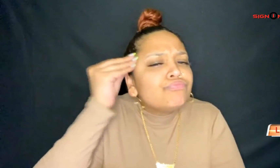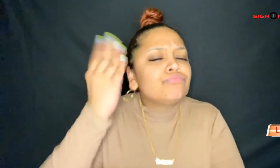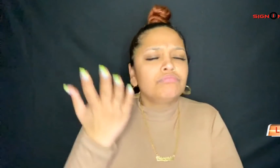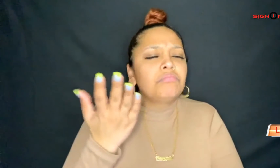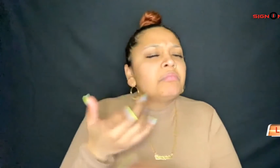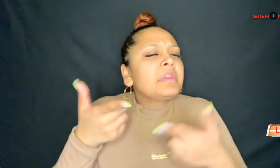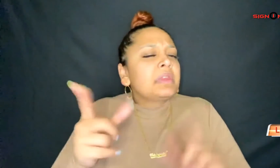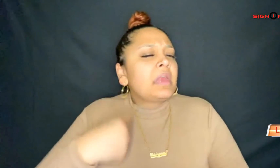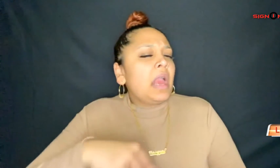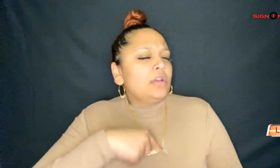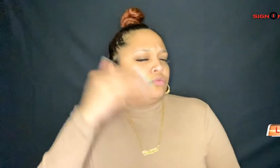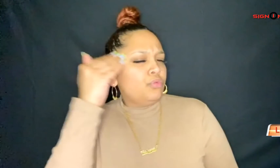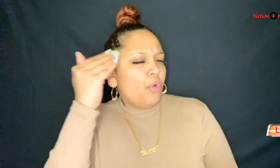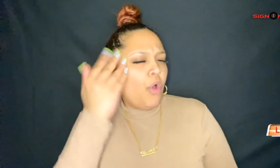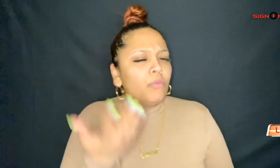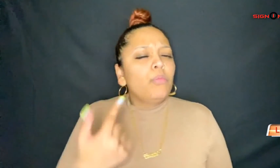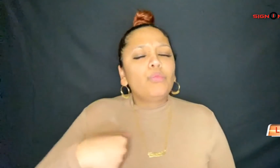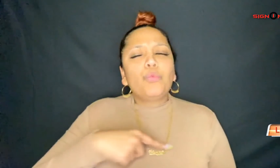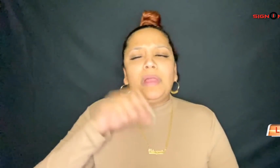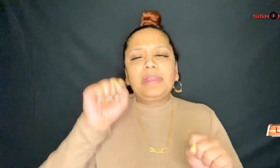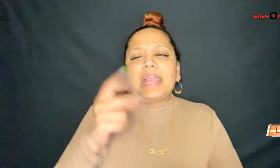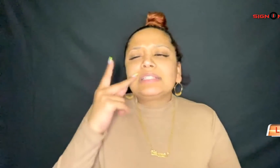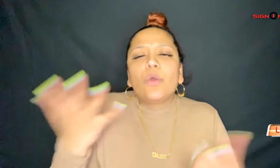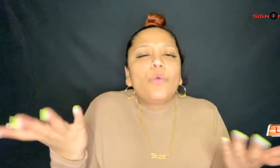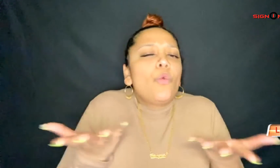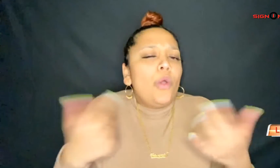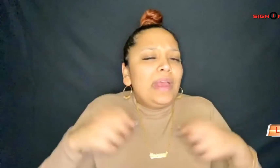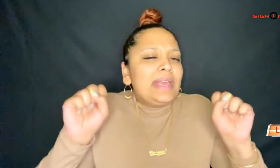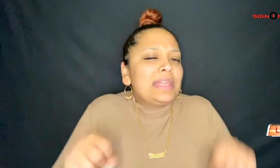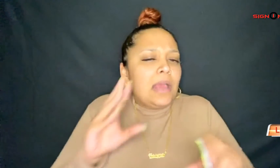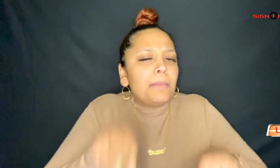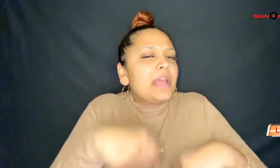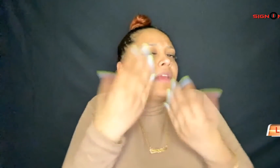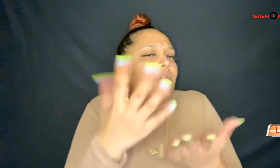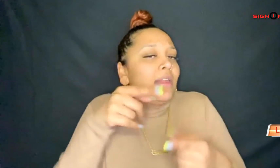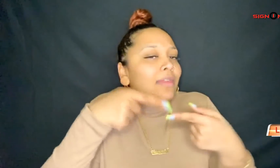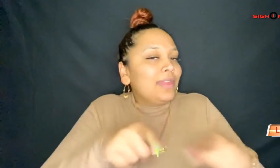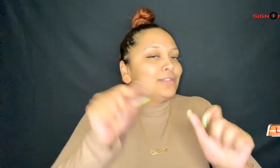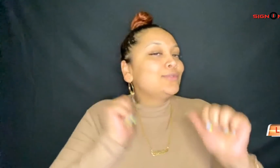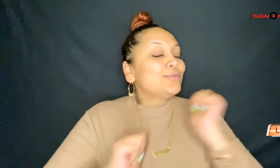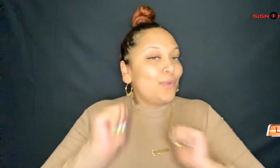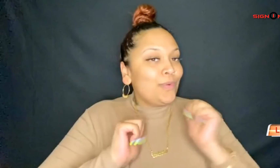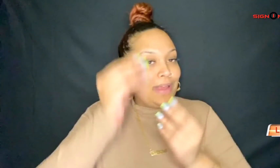is a health topic you'd like more information about just let us know and we'll see if we